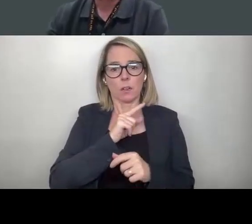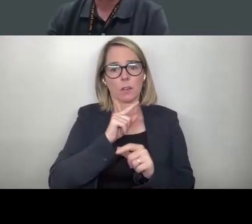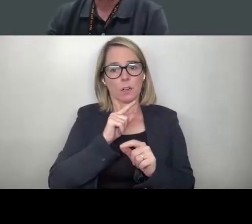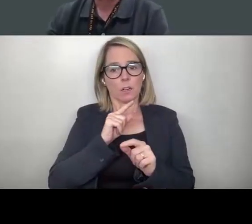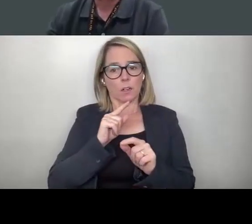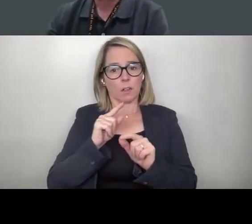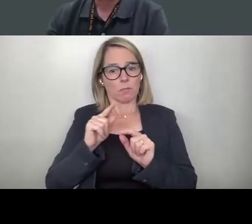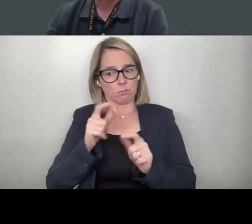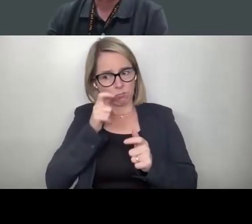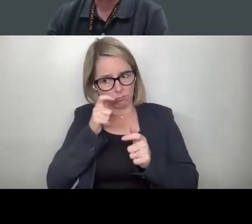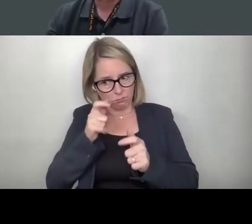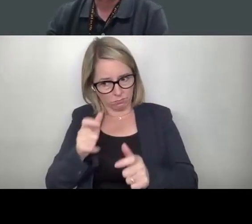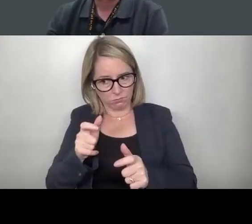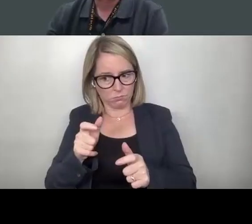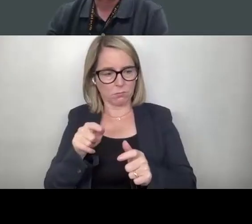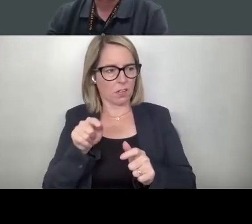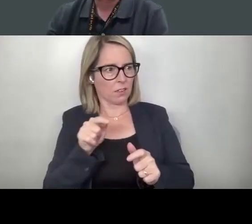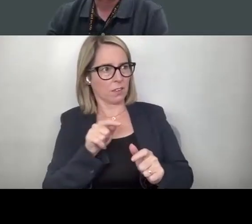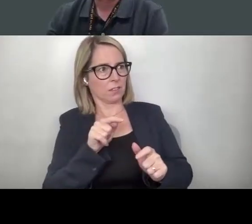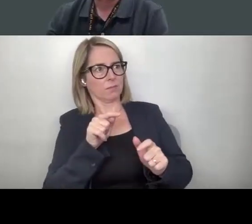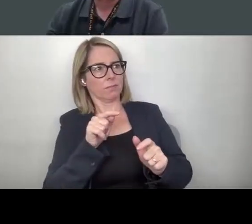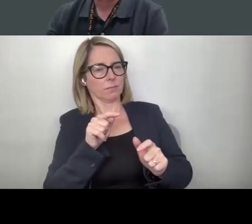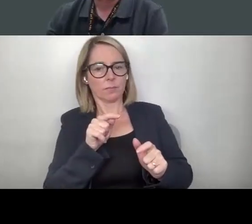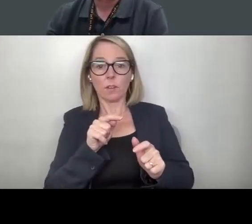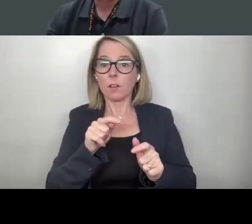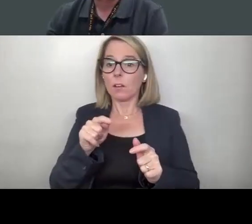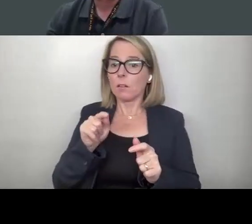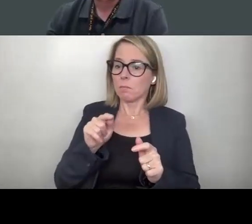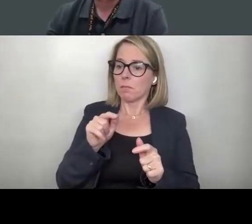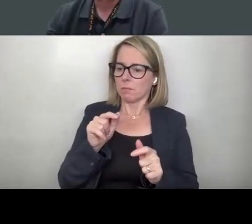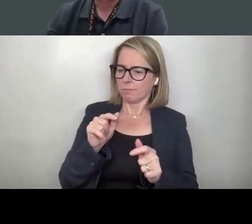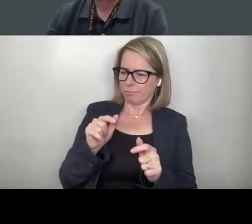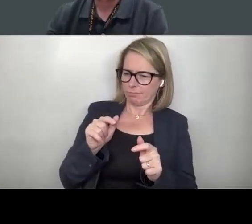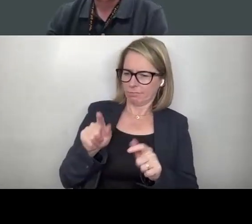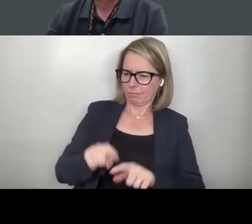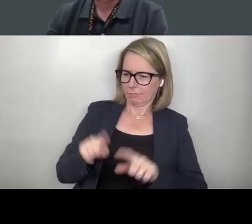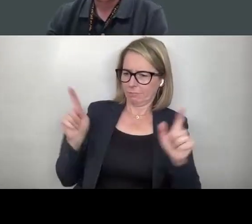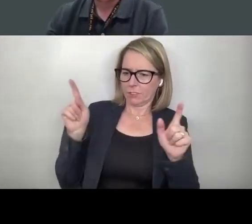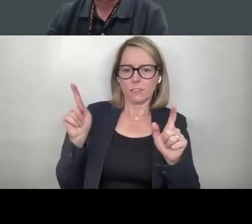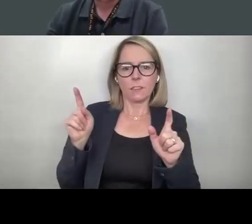sometimes they conclude that it's not possible. But what we're showing here today is that even